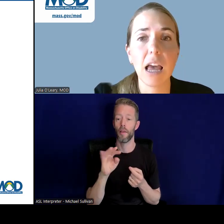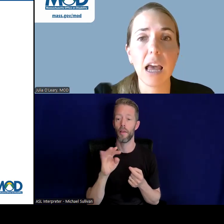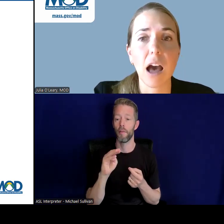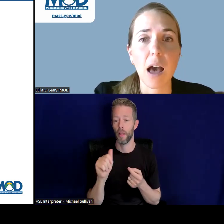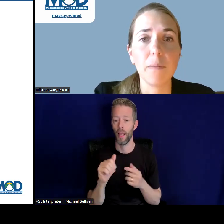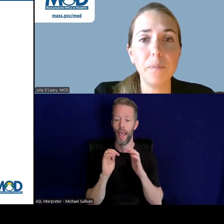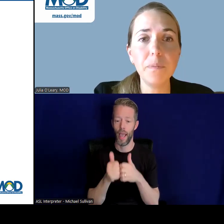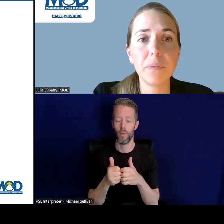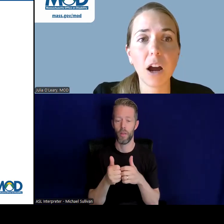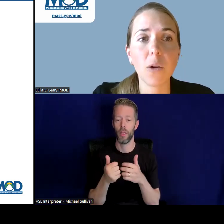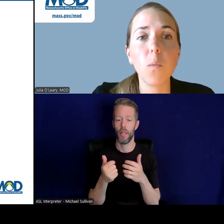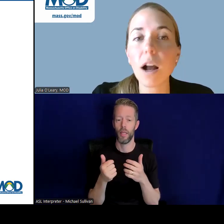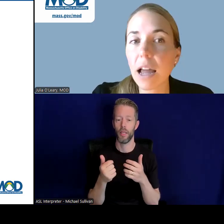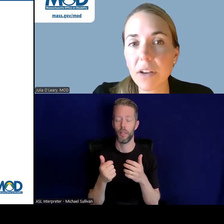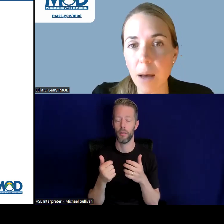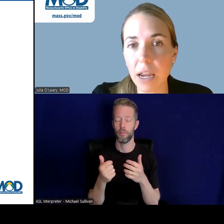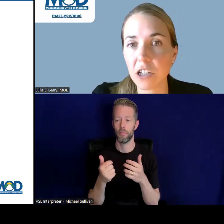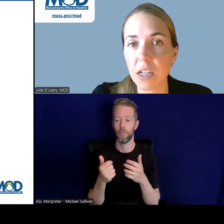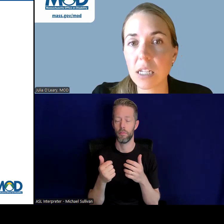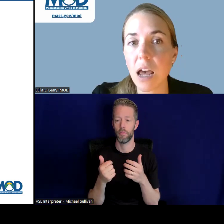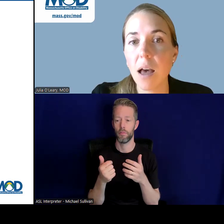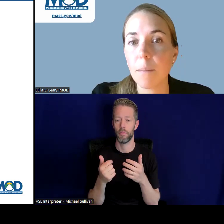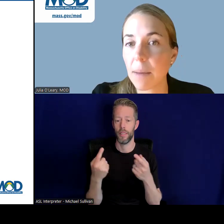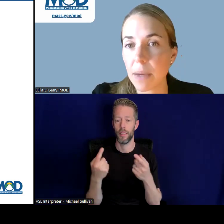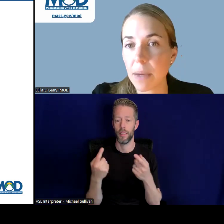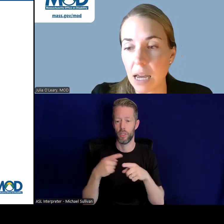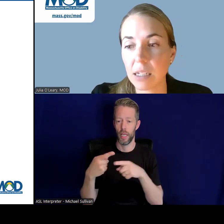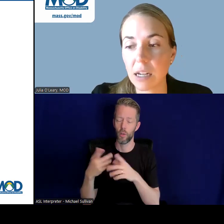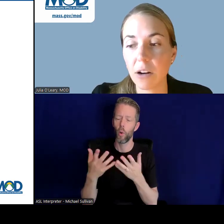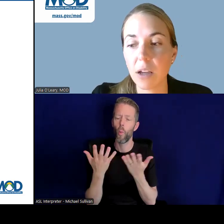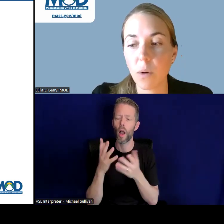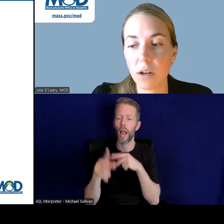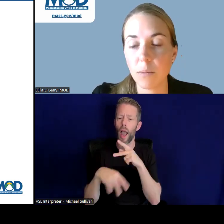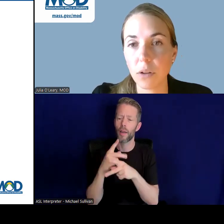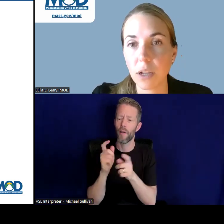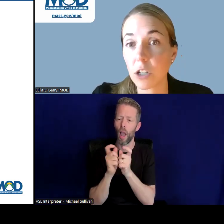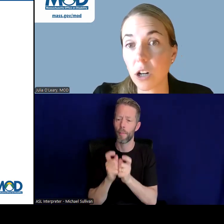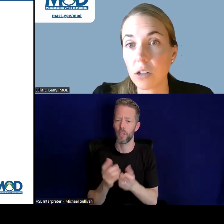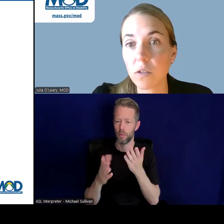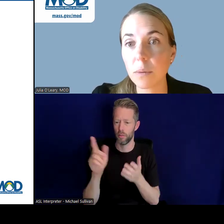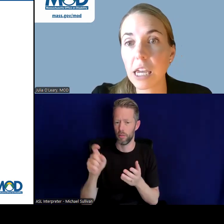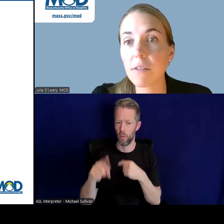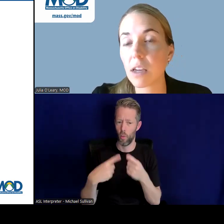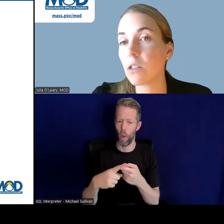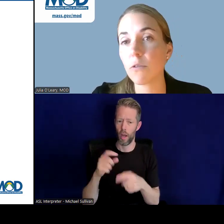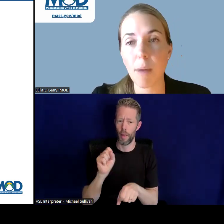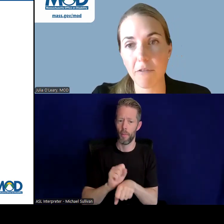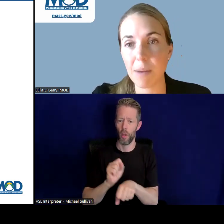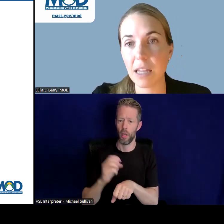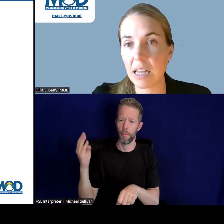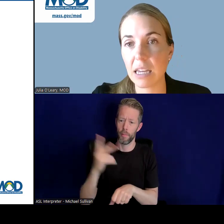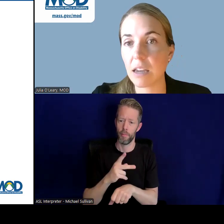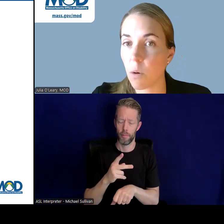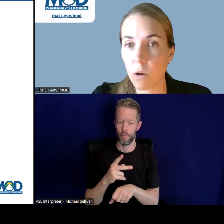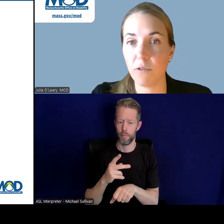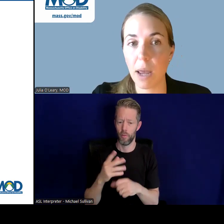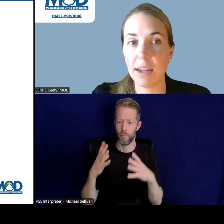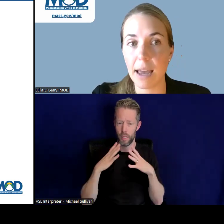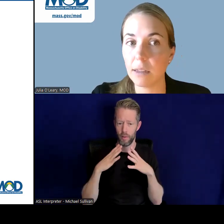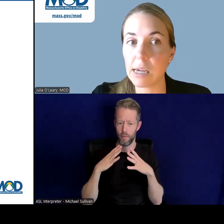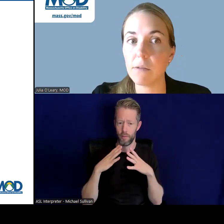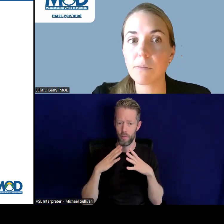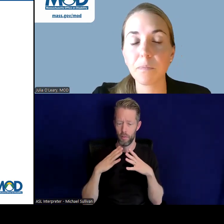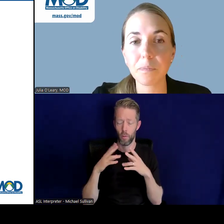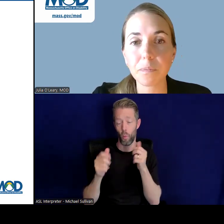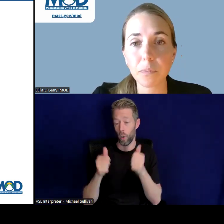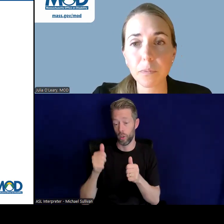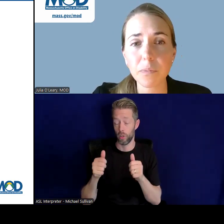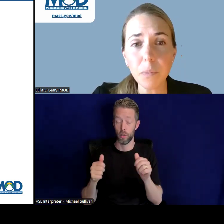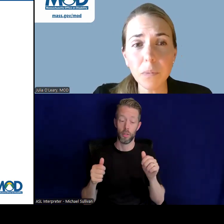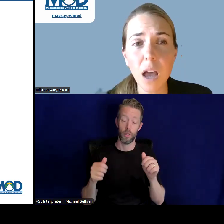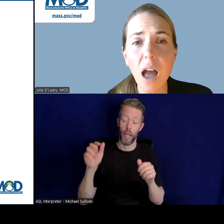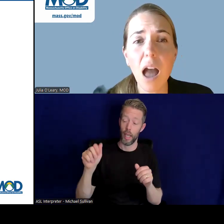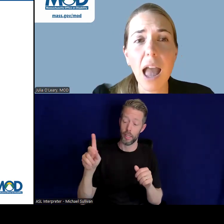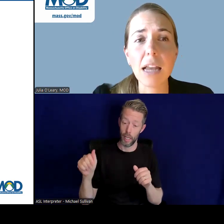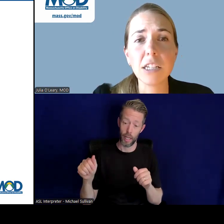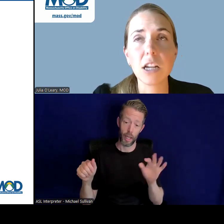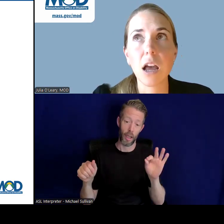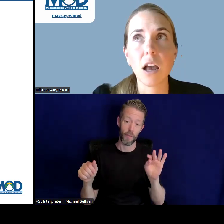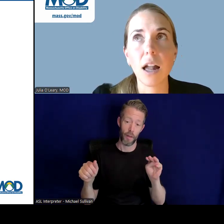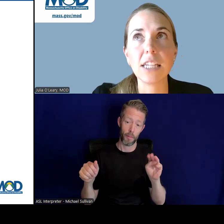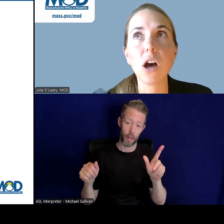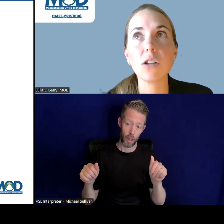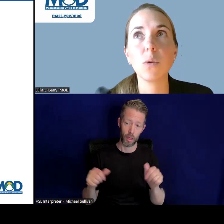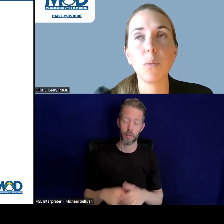intersecting, are what kind of accommodations might be necessary when an employee returns from leave, either from FMLA leave or ADA leave.